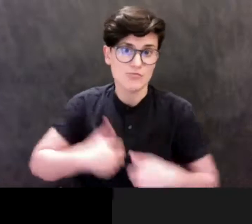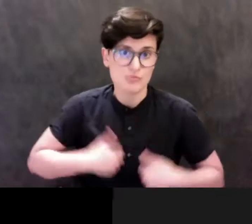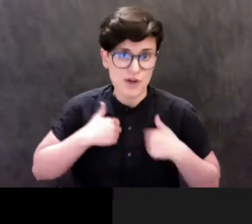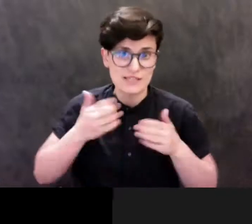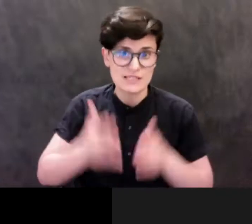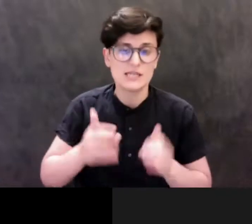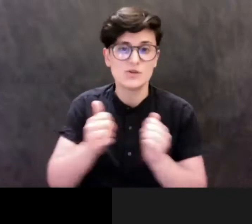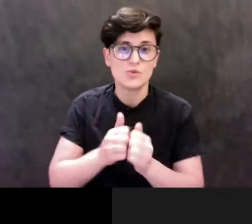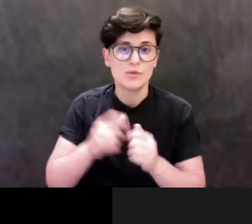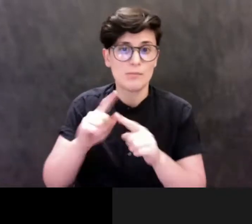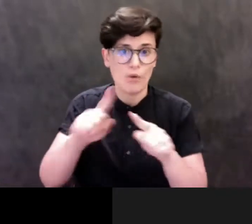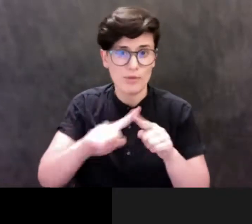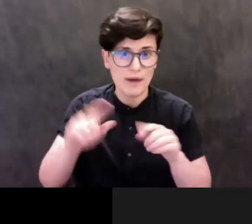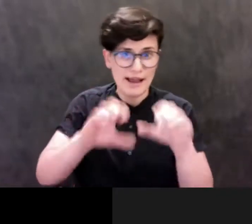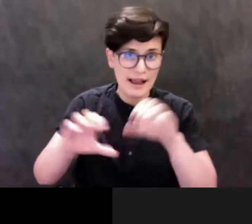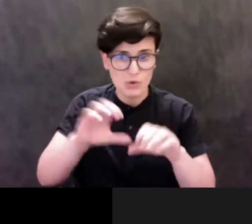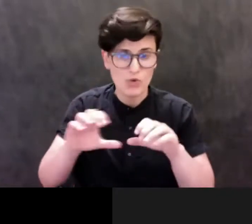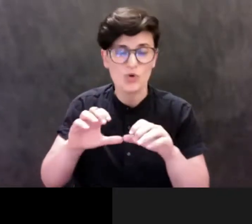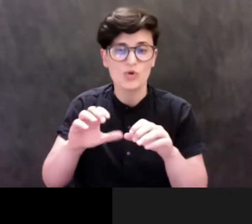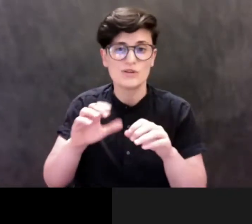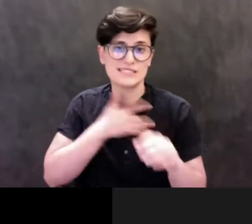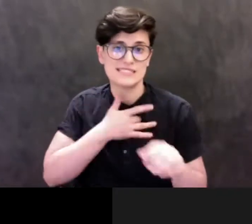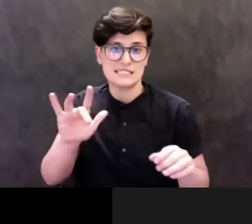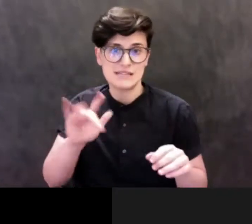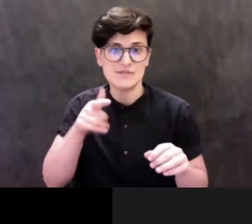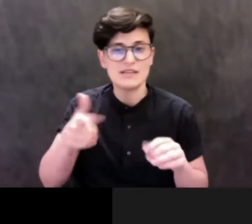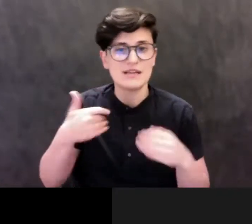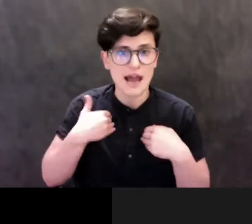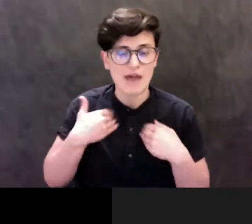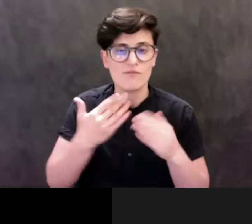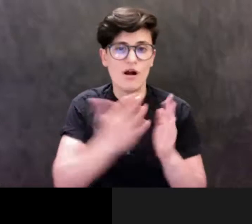for materials that should not be used, would that be a reasonable accommodation?